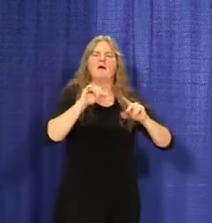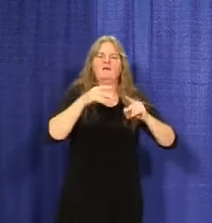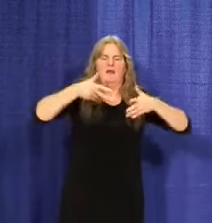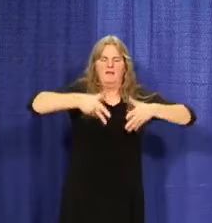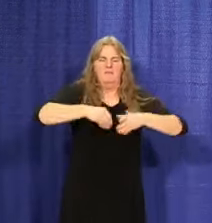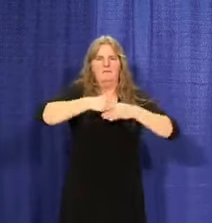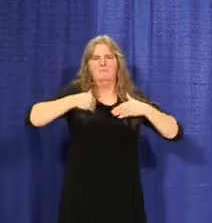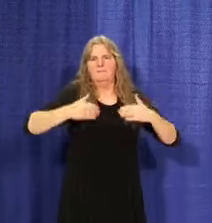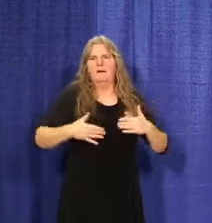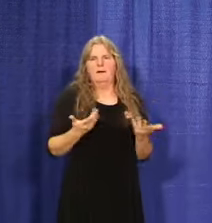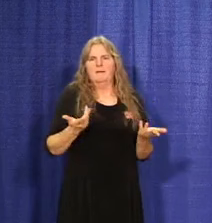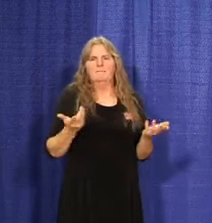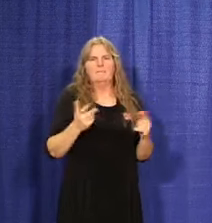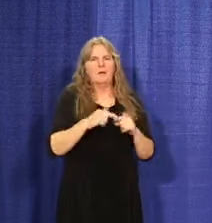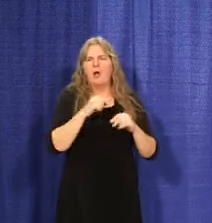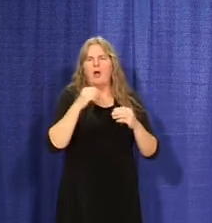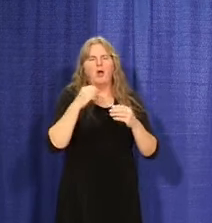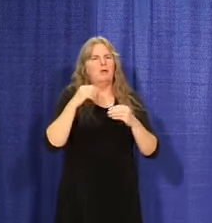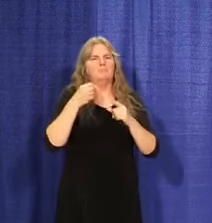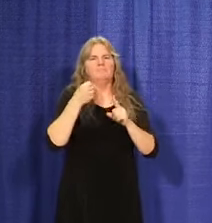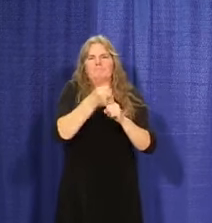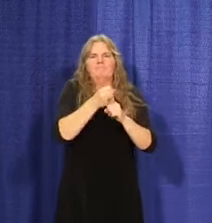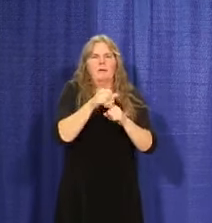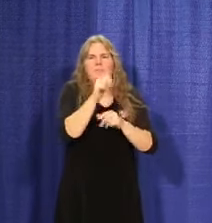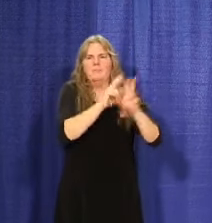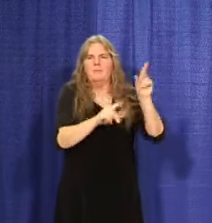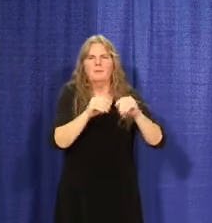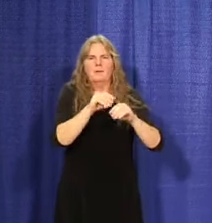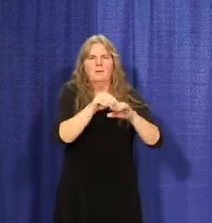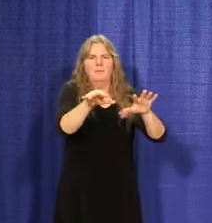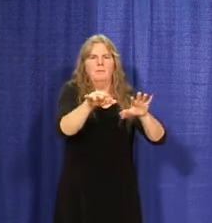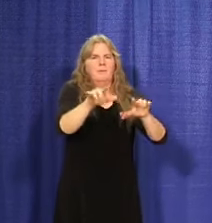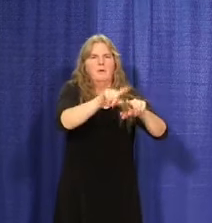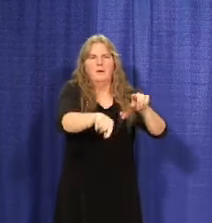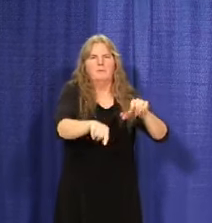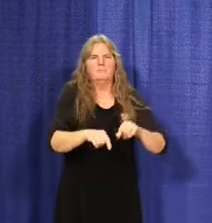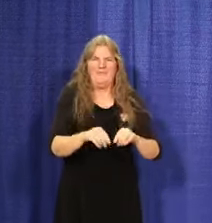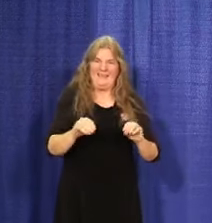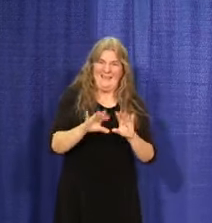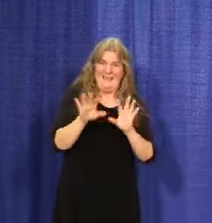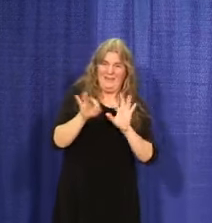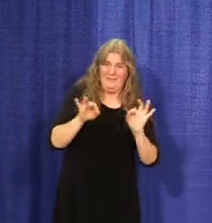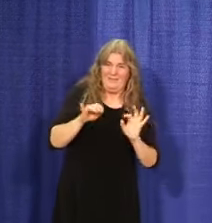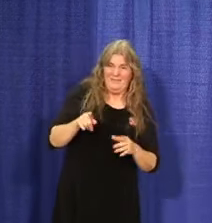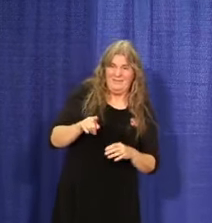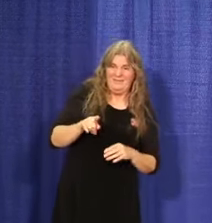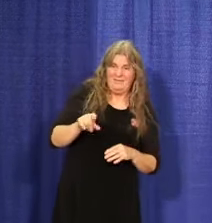just picking up some other material. I don't know if that helps. Pat: Do you have a follow-up?